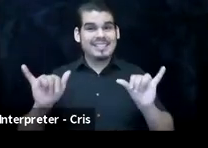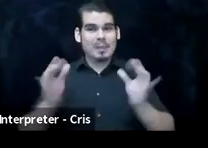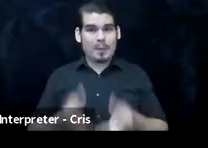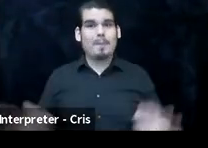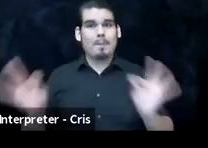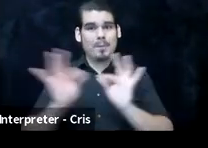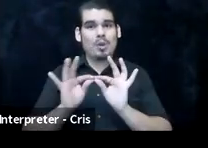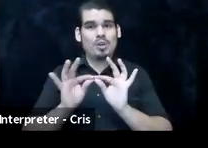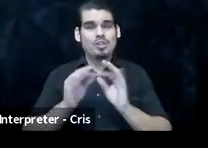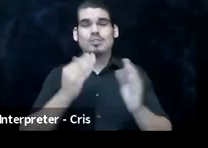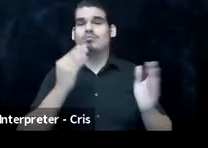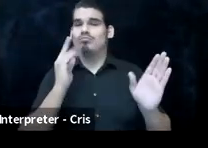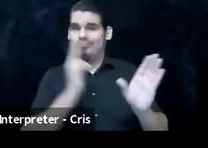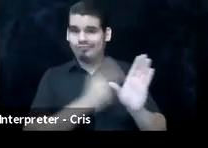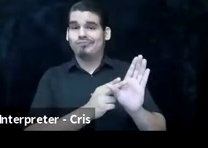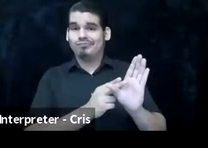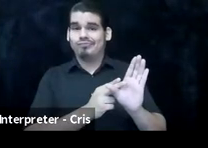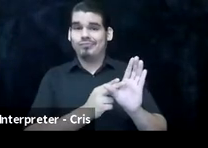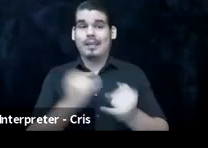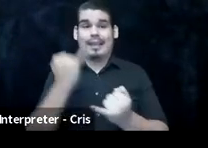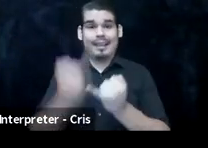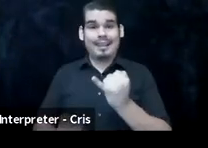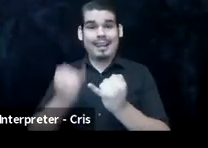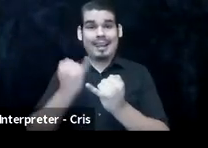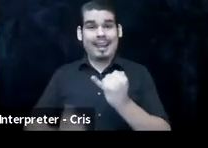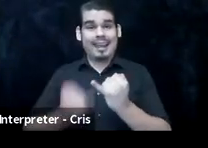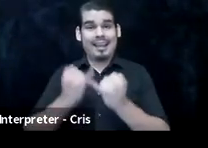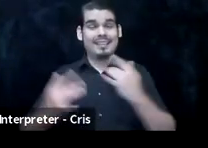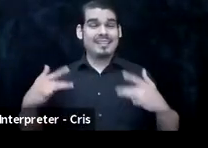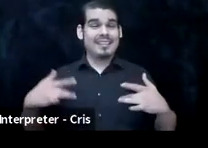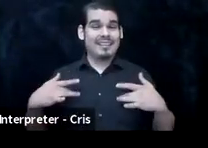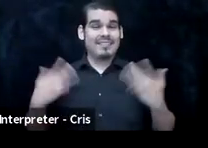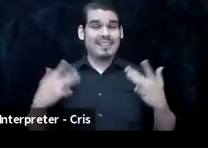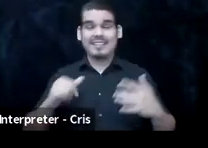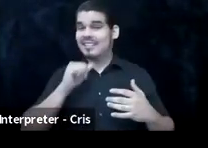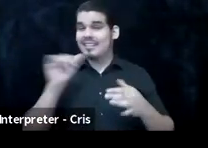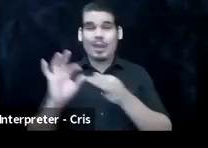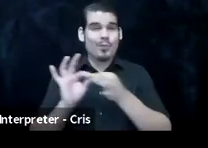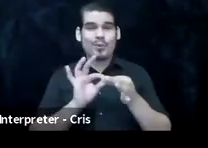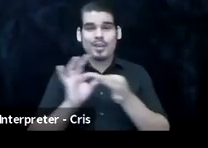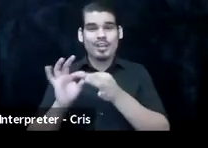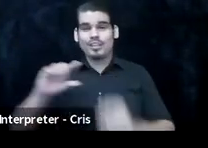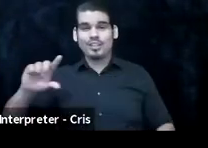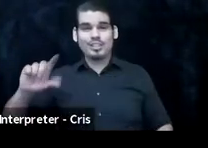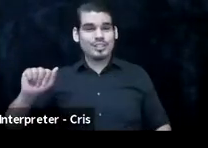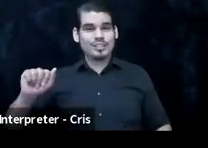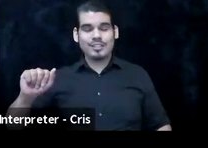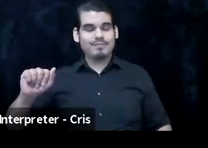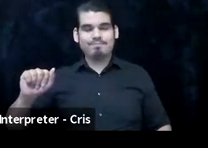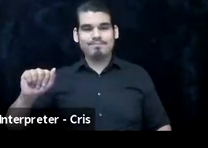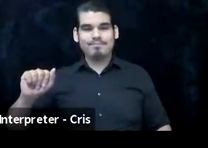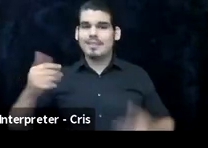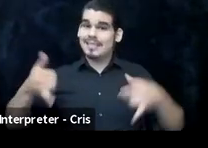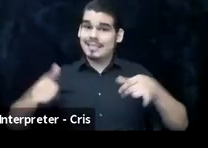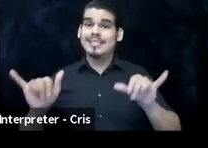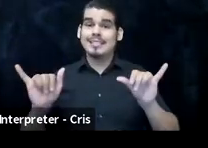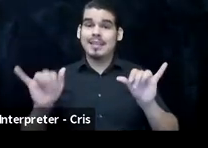Katherine Squire: And then one last event, that is not completely related to GA in any way, but it's still super important that's going to be happening in our region's.